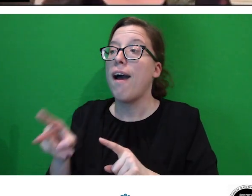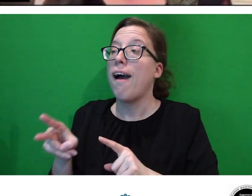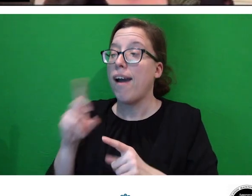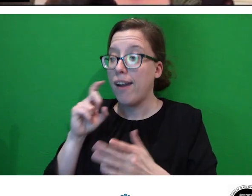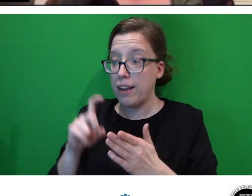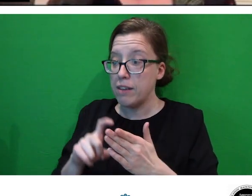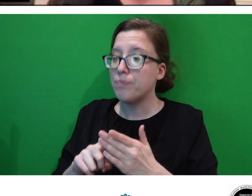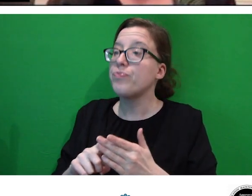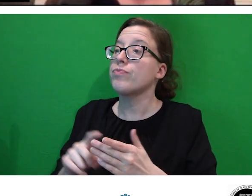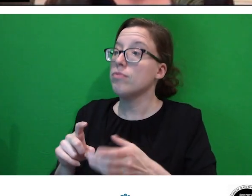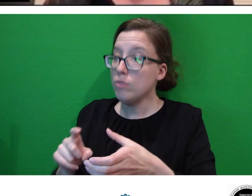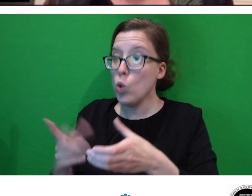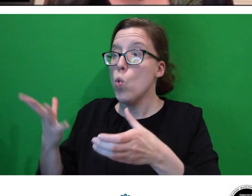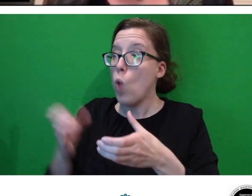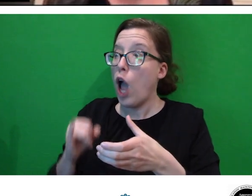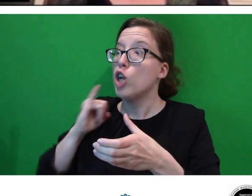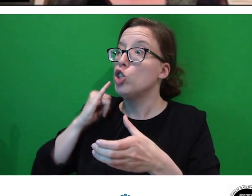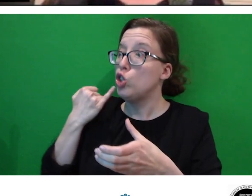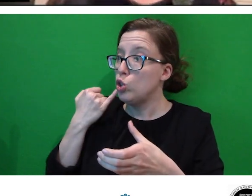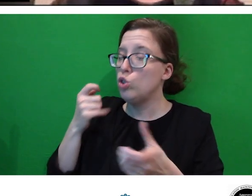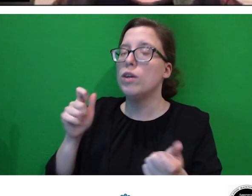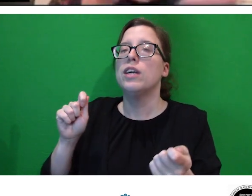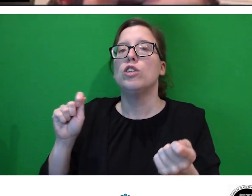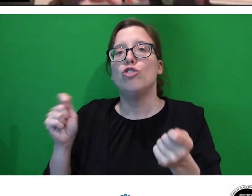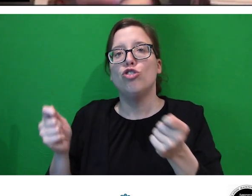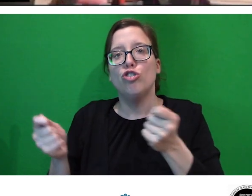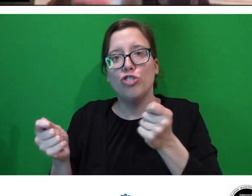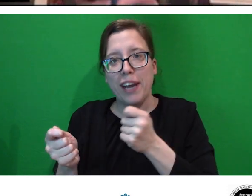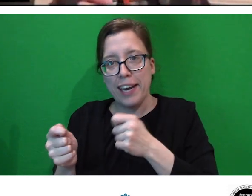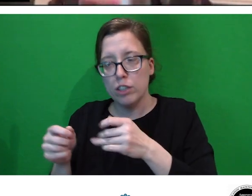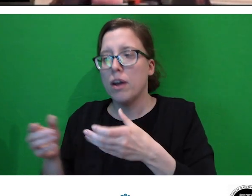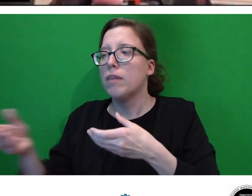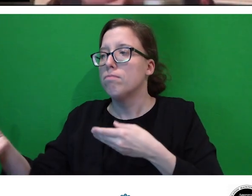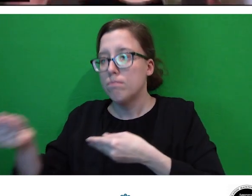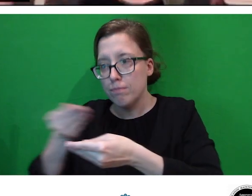something to say, give me some more juice. They might pound on the table with it.